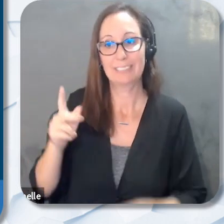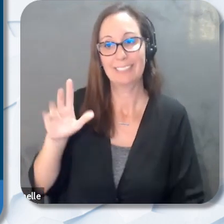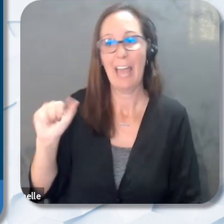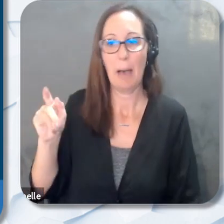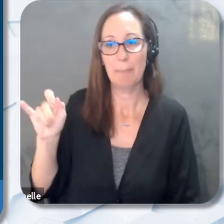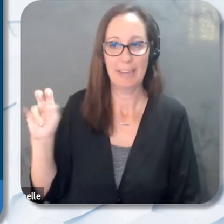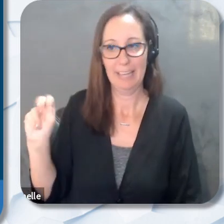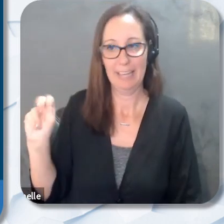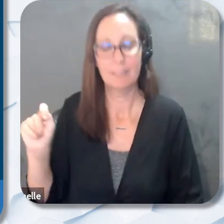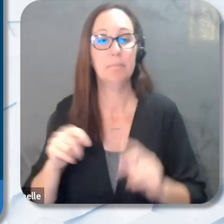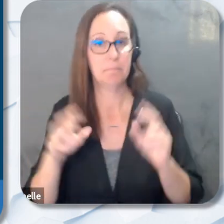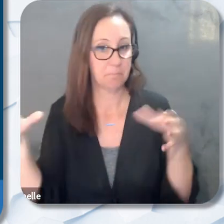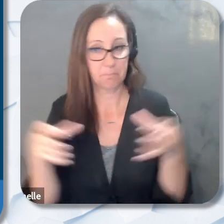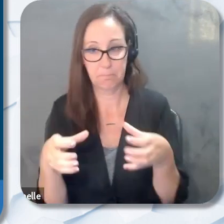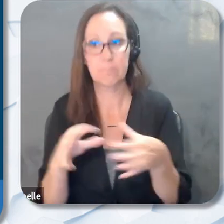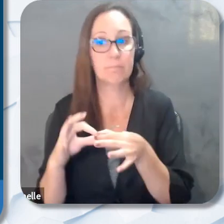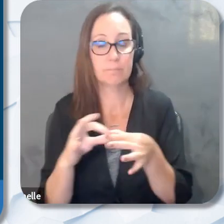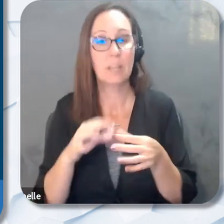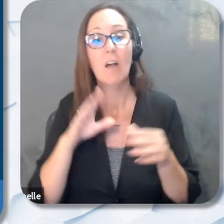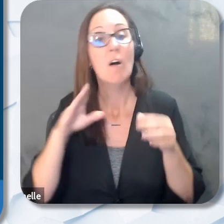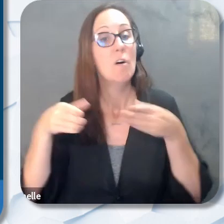The majority of our work will be focused within our four constellations